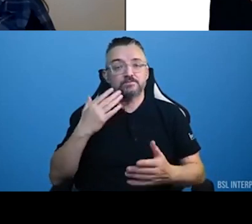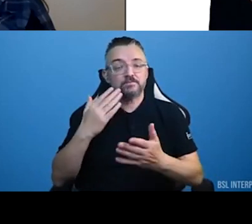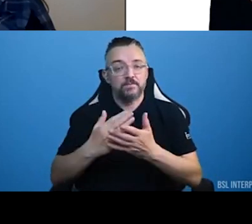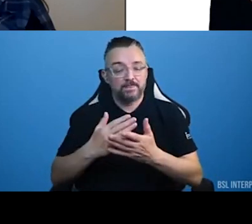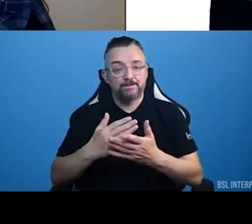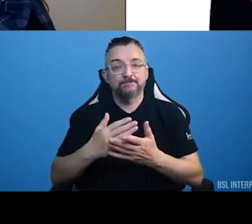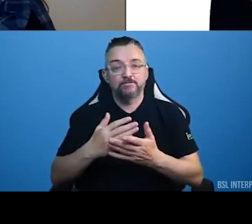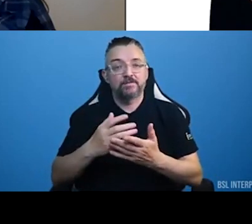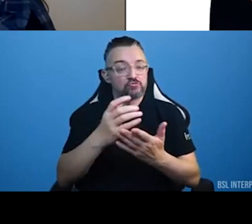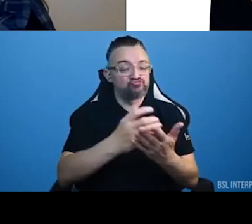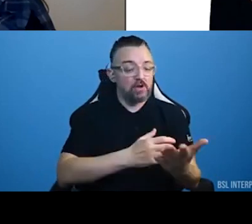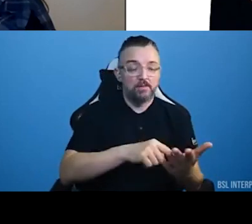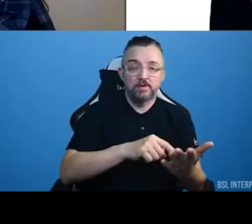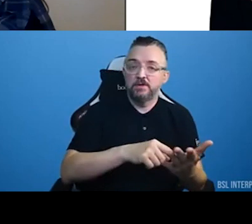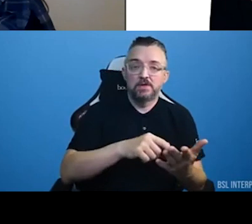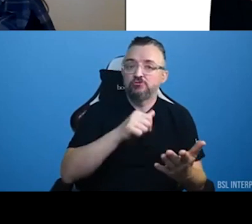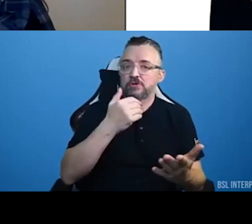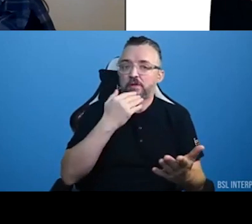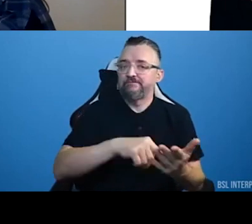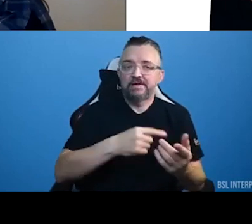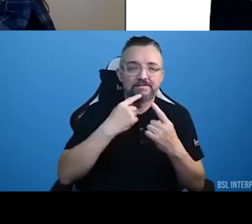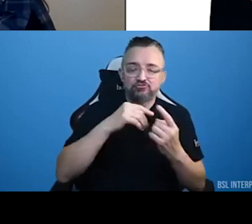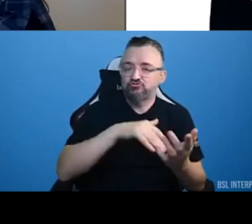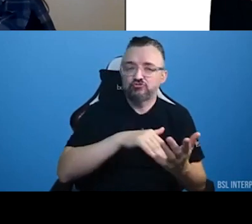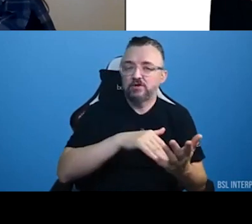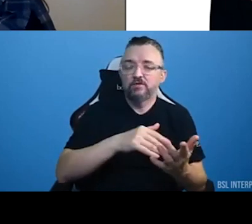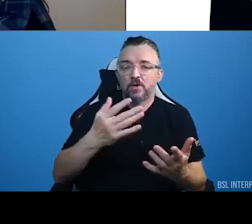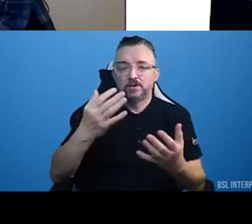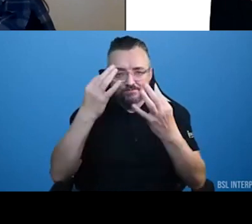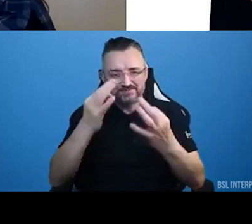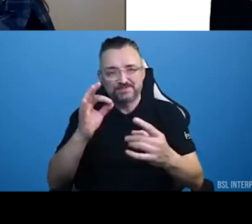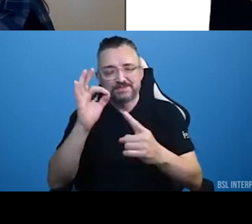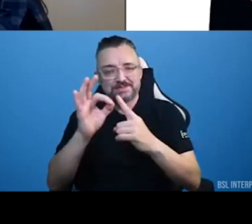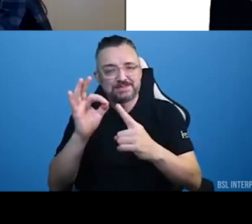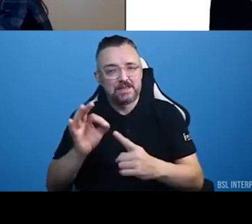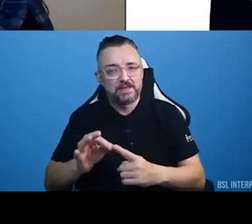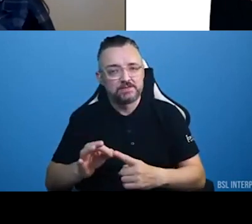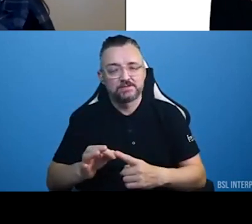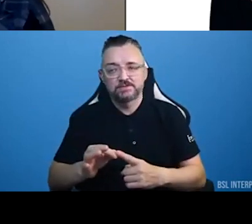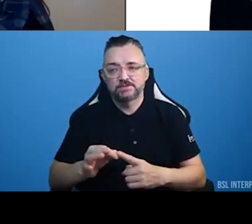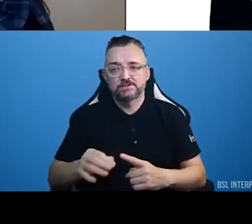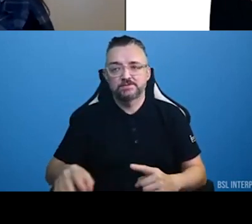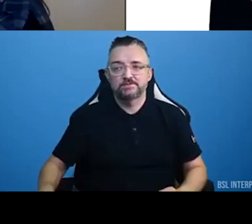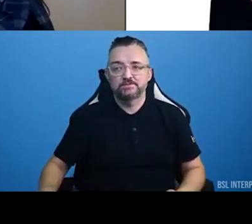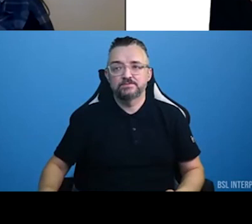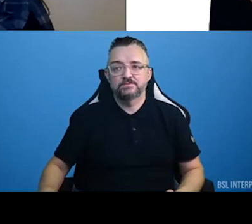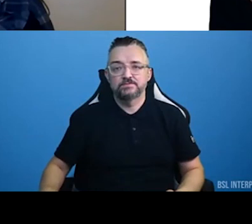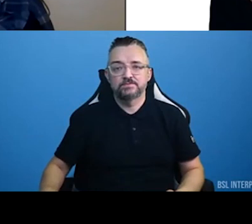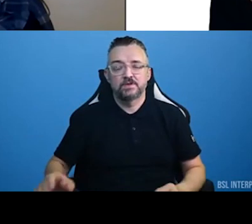there isn't enough in there for like proper like detailing and stuff like that being actually taught in a classroom setting.